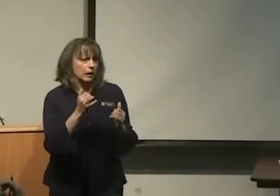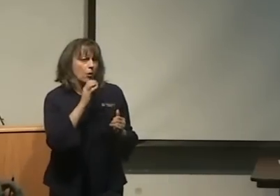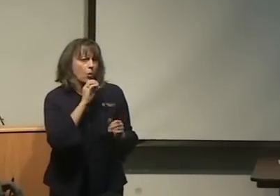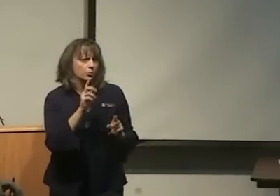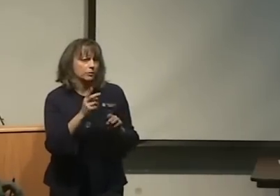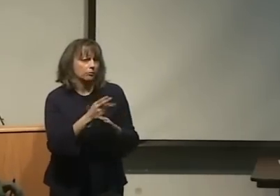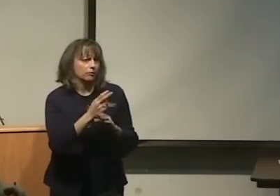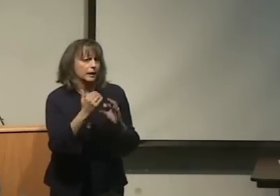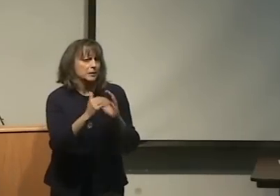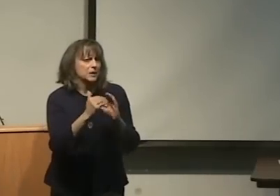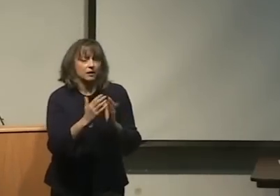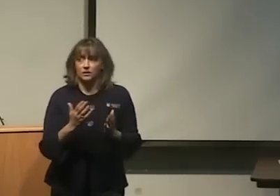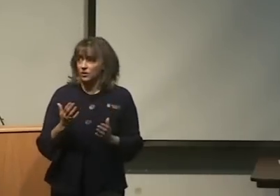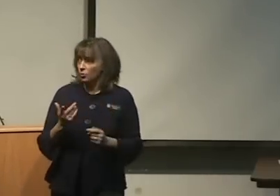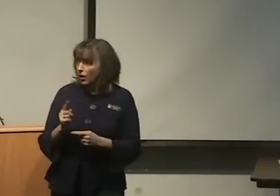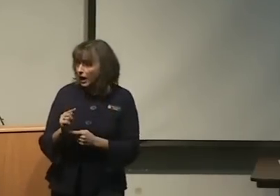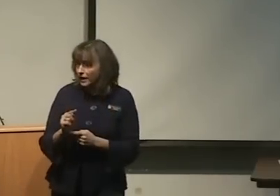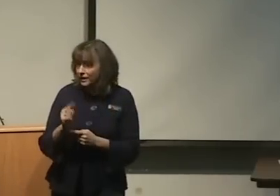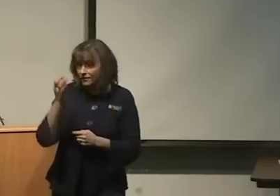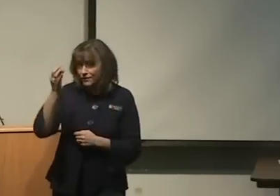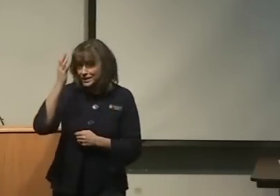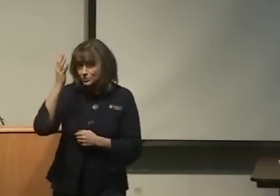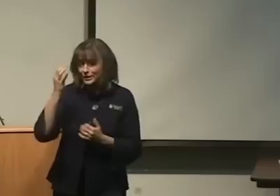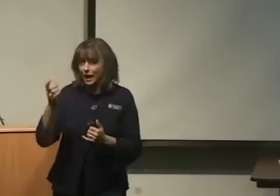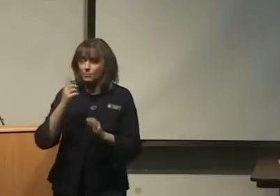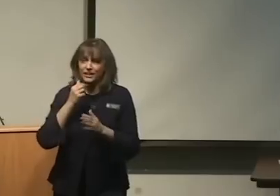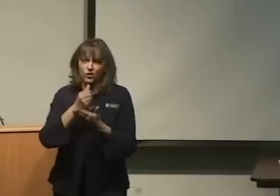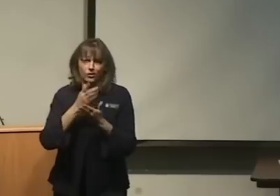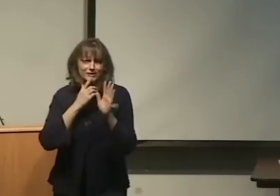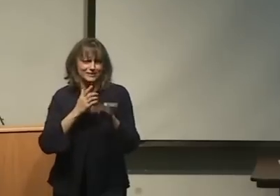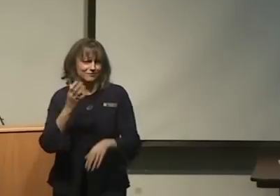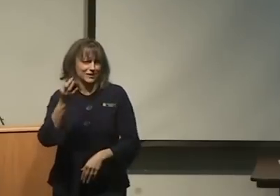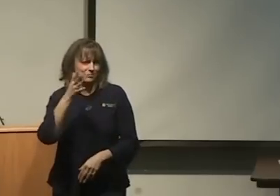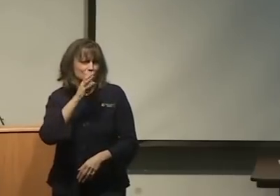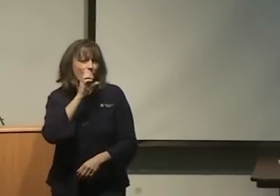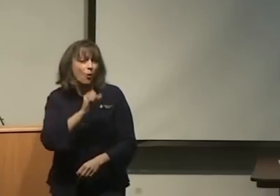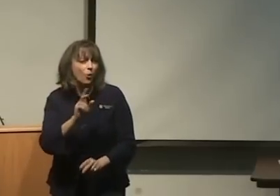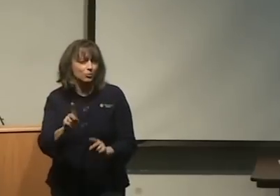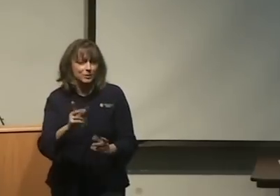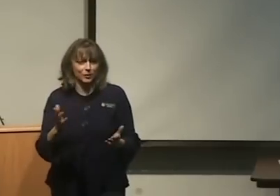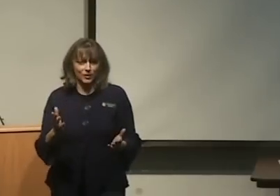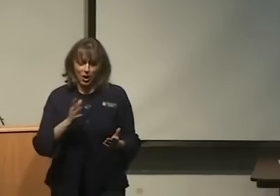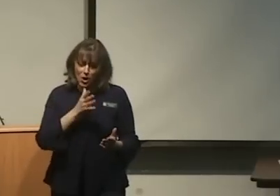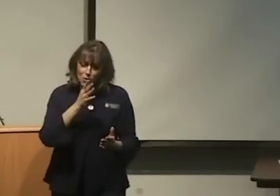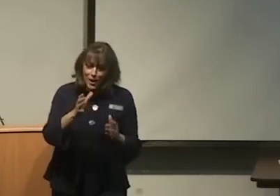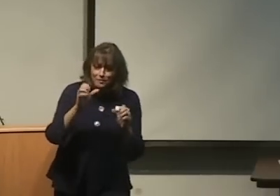Now, it's Facebook is for old people because grandma is on Facebook. Oh, man. So they're all on Twitter.